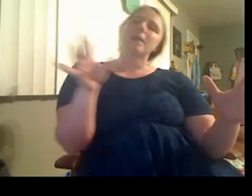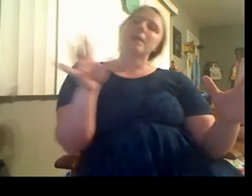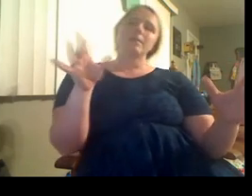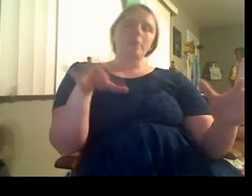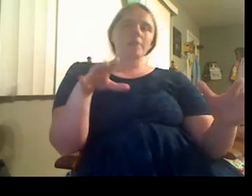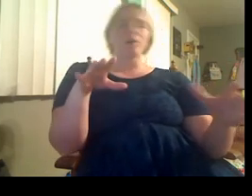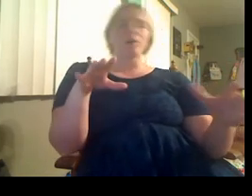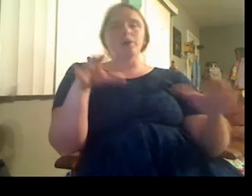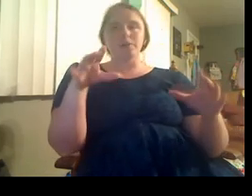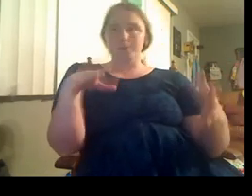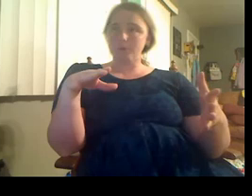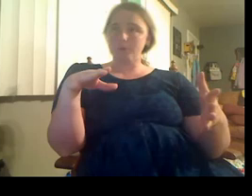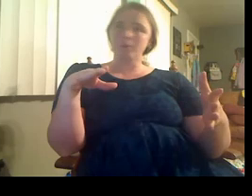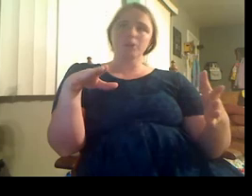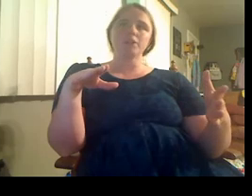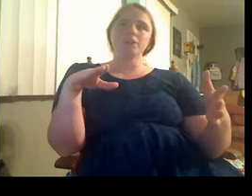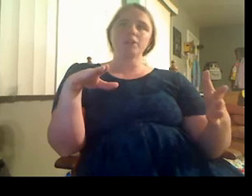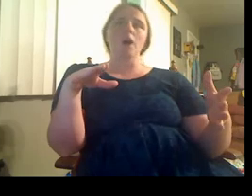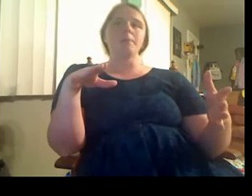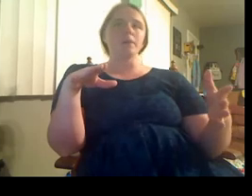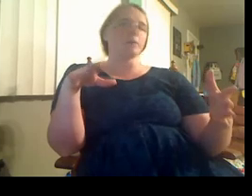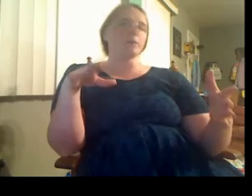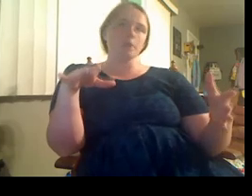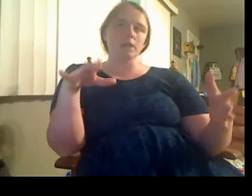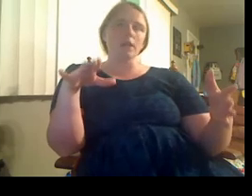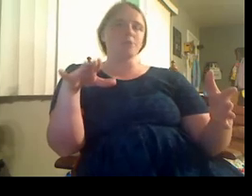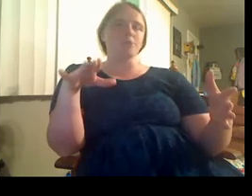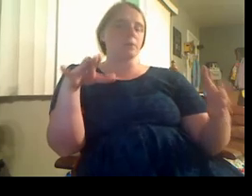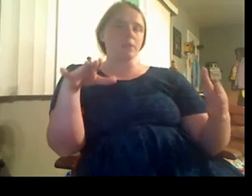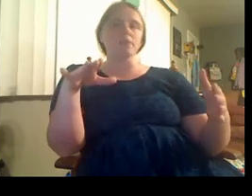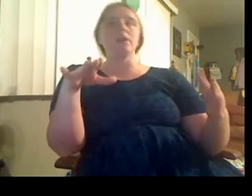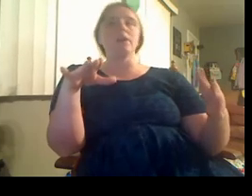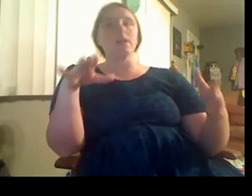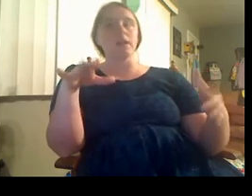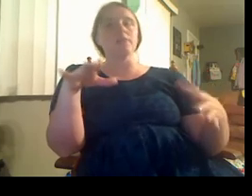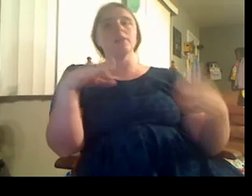Suppose are supposed to encourage parent and community engagement within their LEA's and